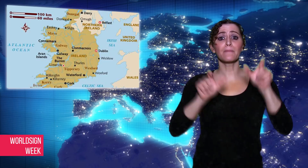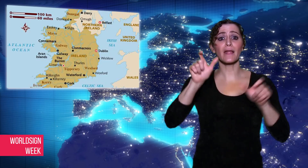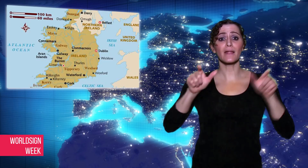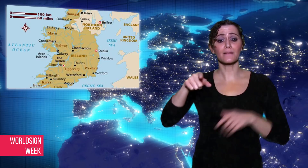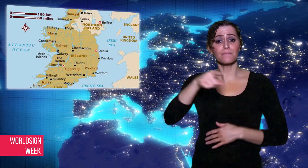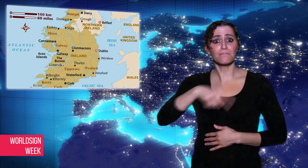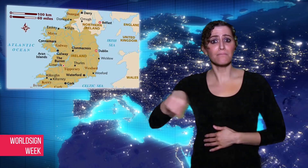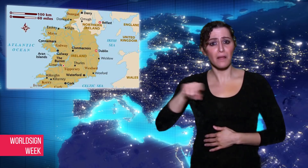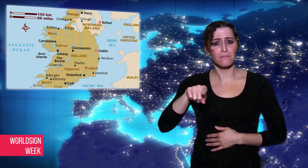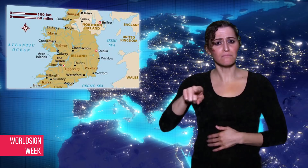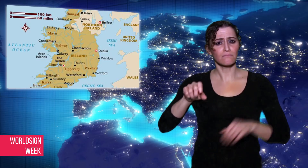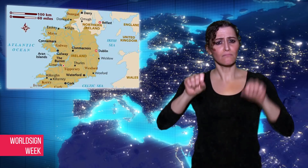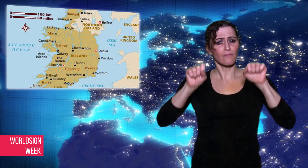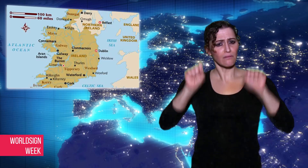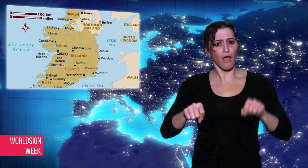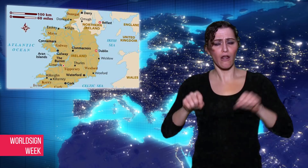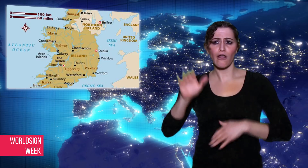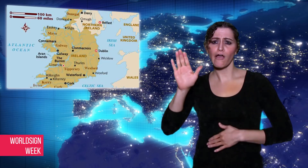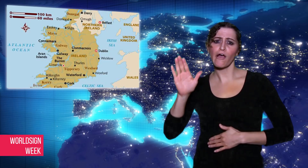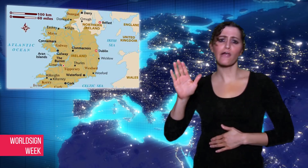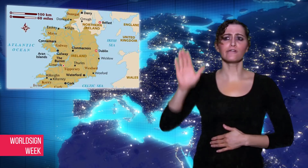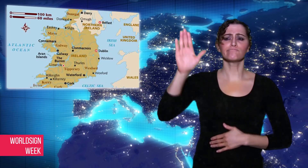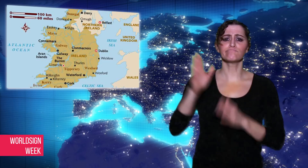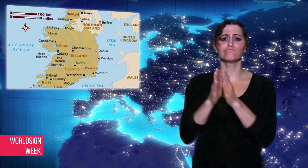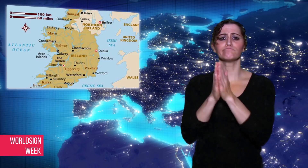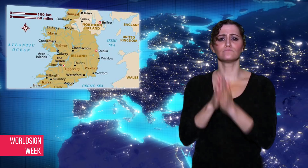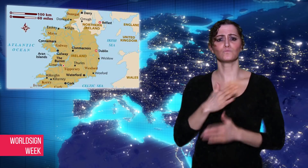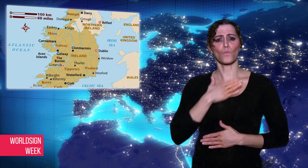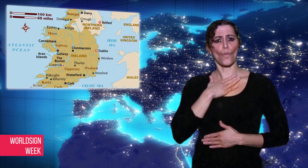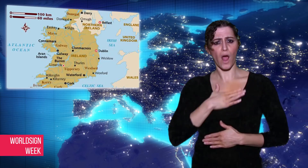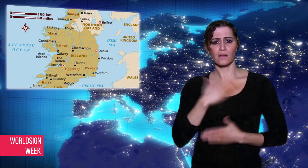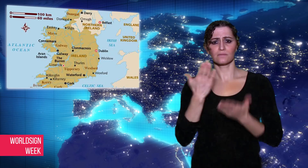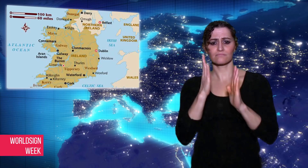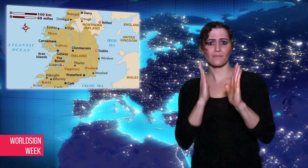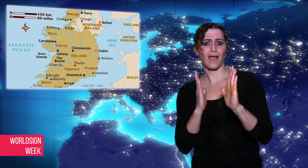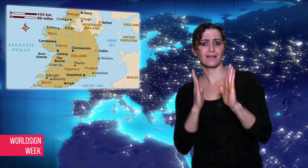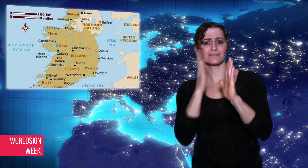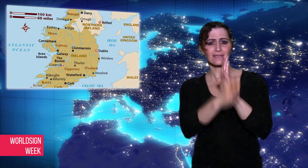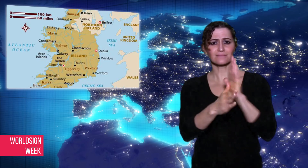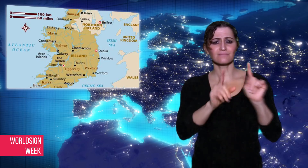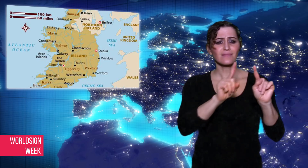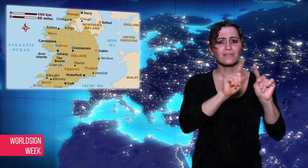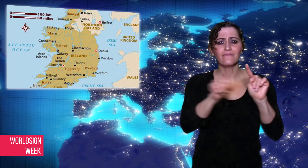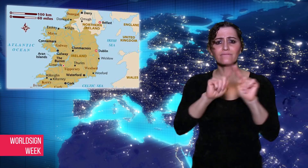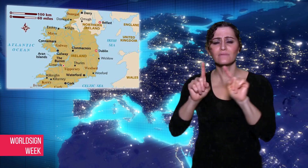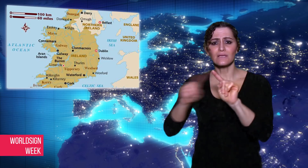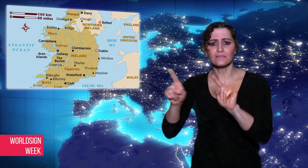services and information in ISL. Deaf